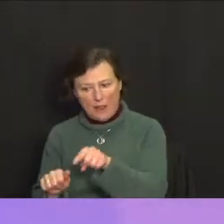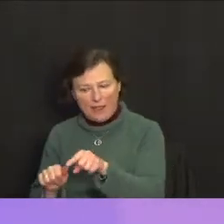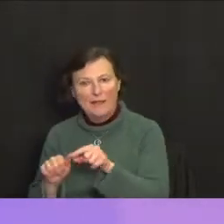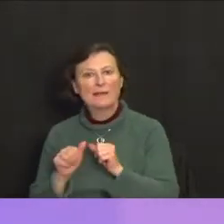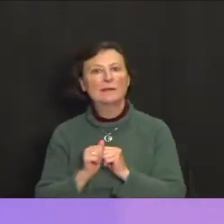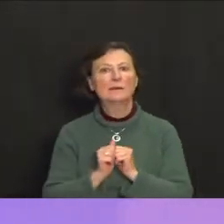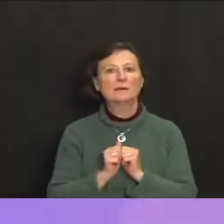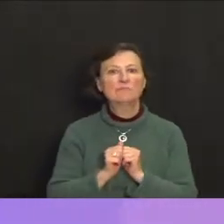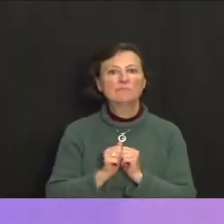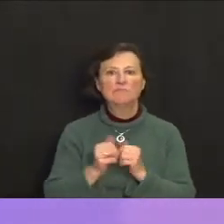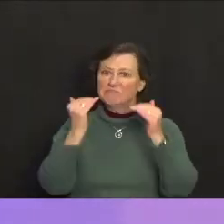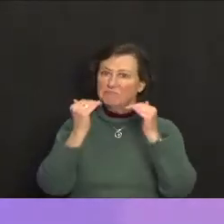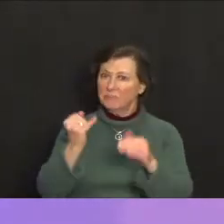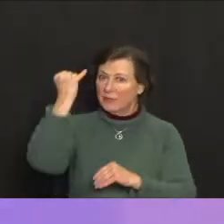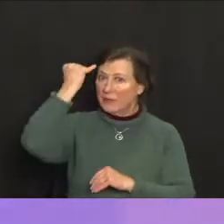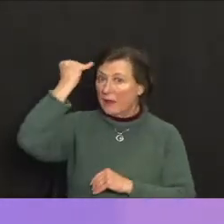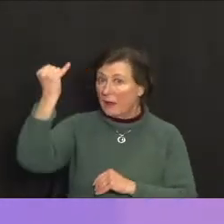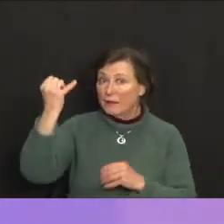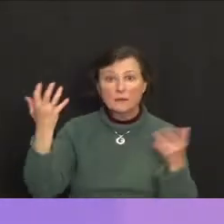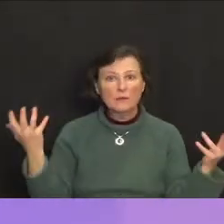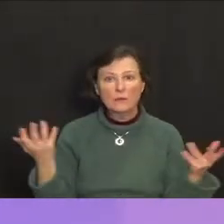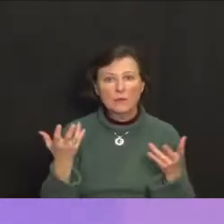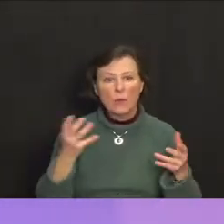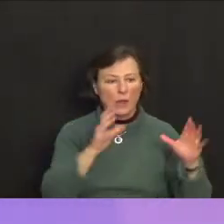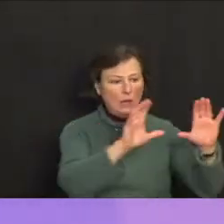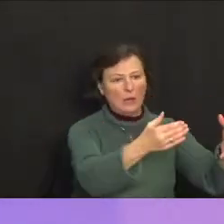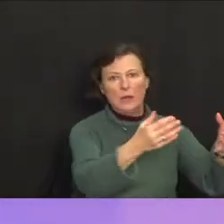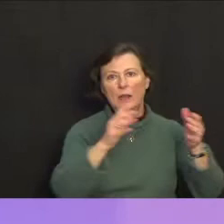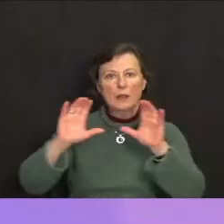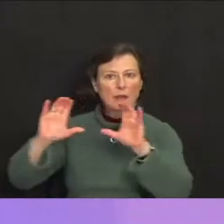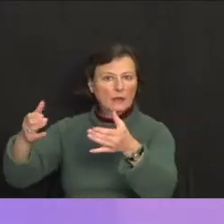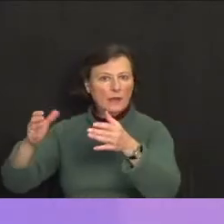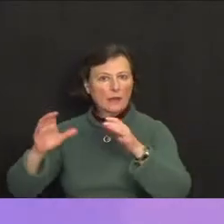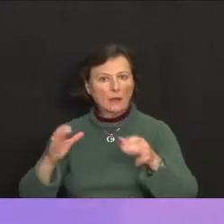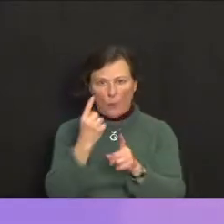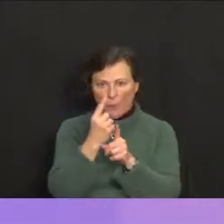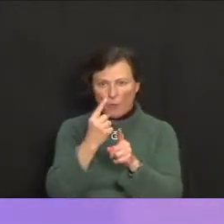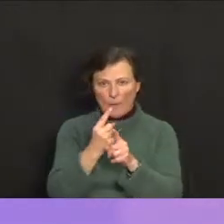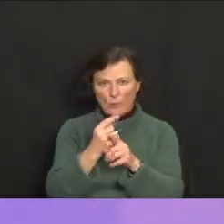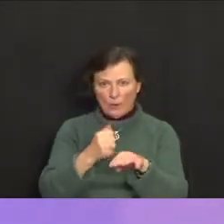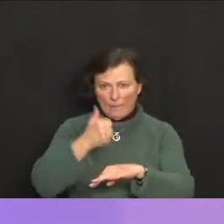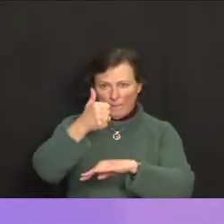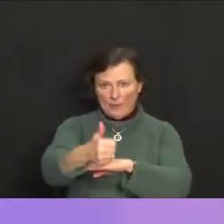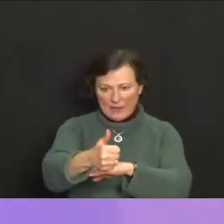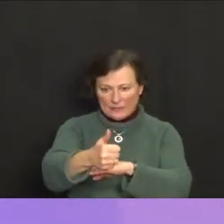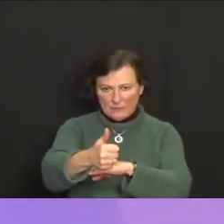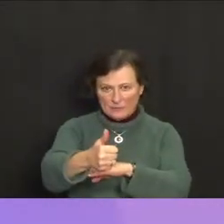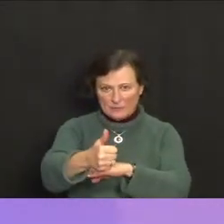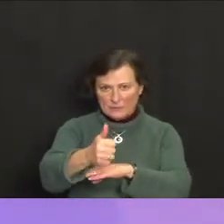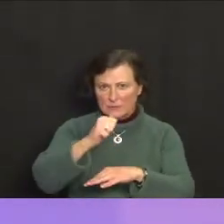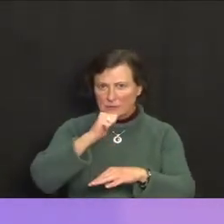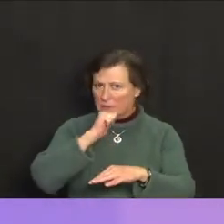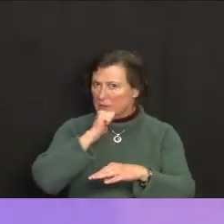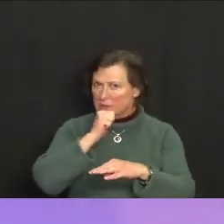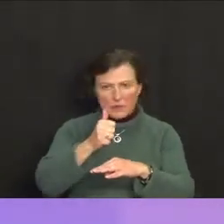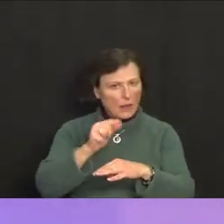The next idea is about categories. Proper placement is not only a matter of physical location. We also